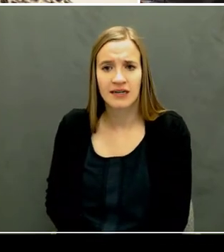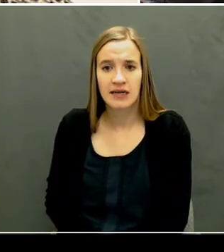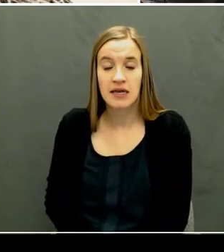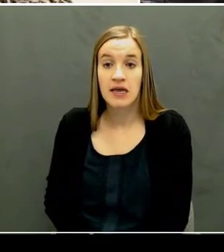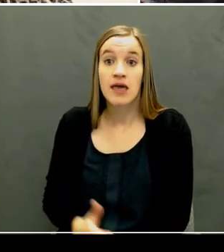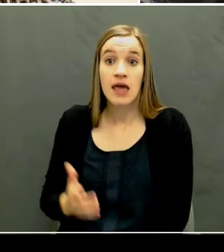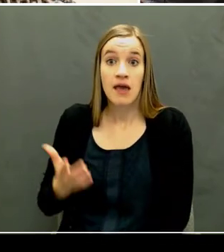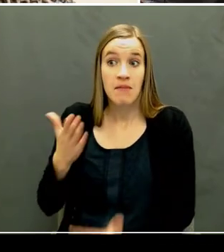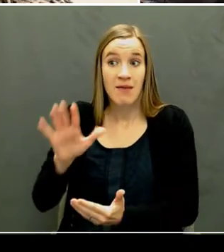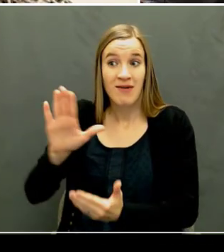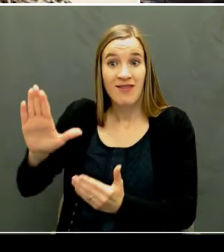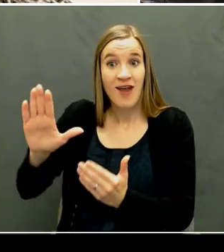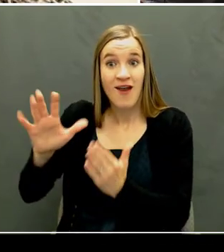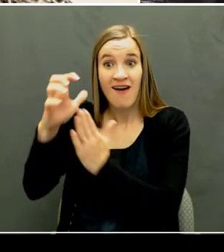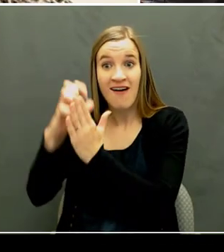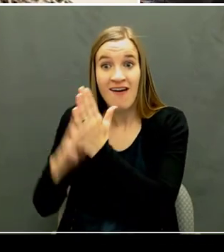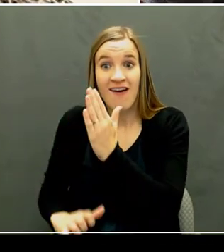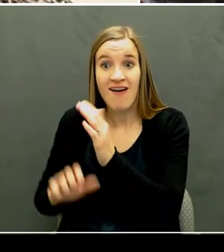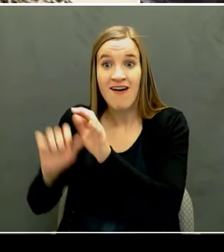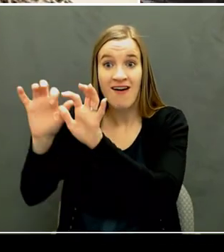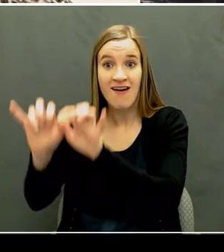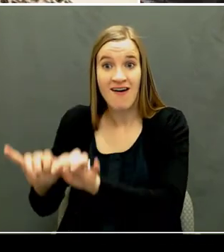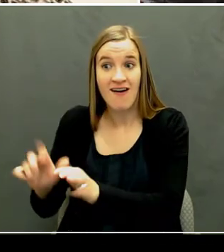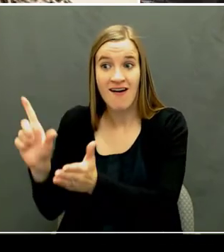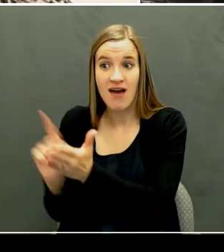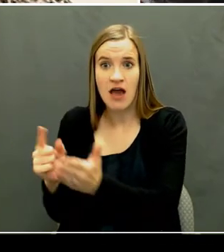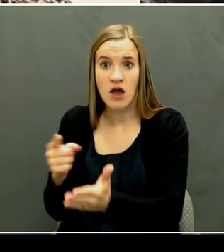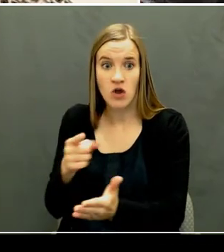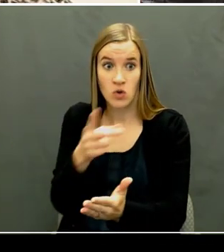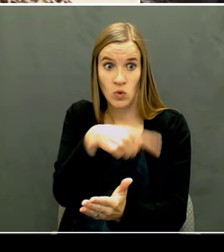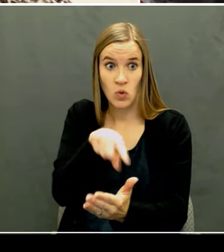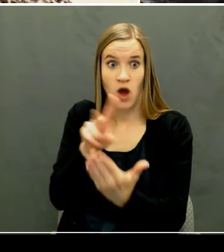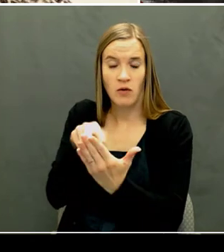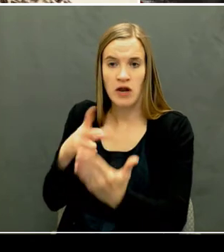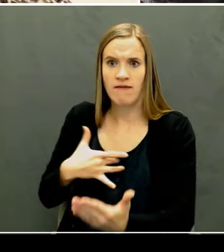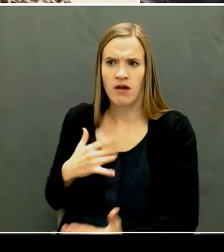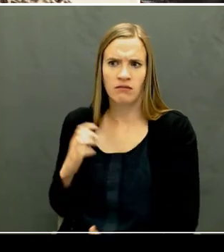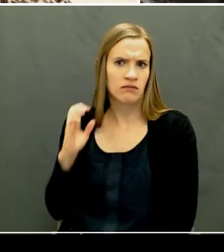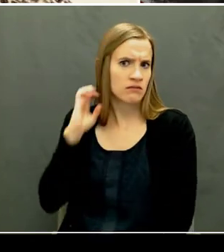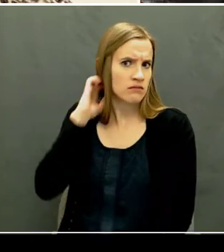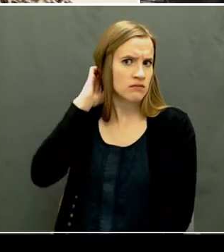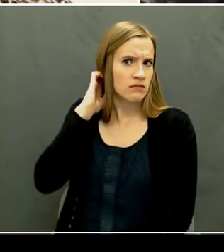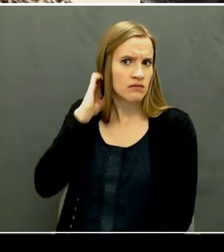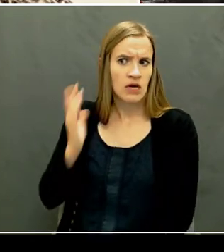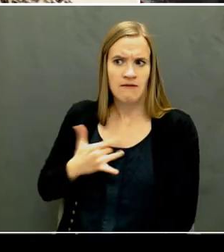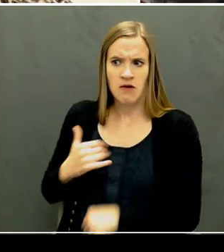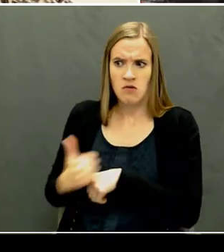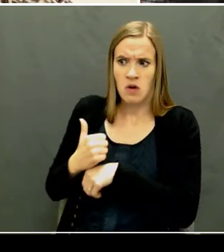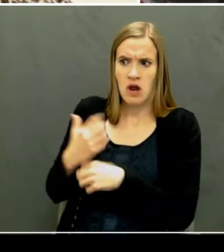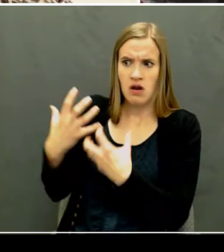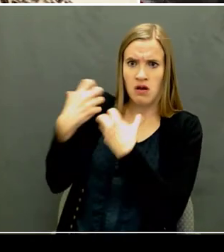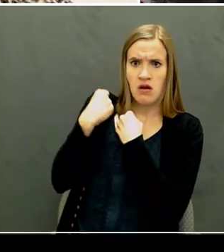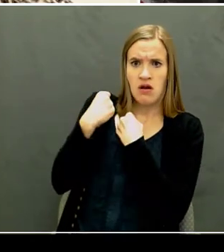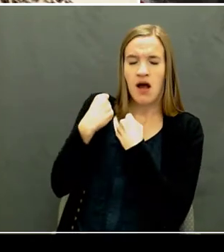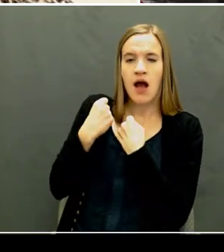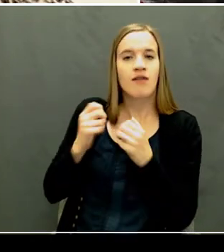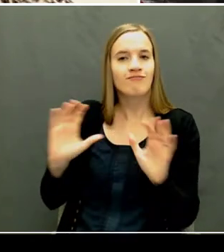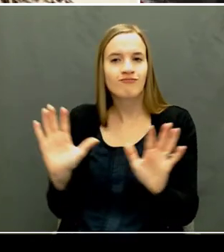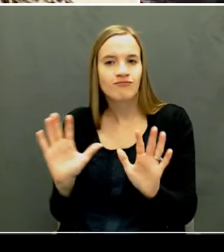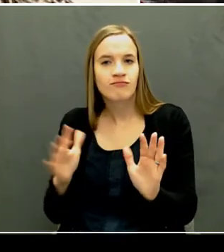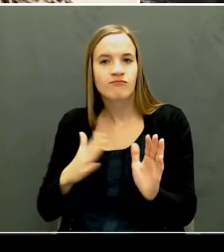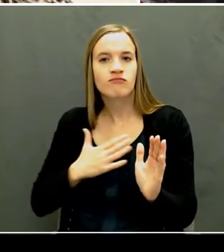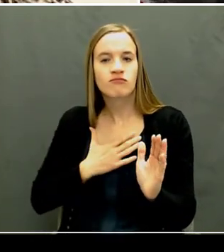it may you may even feel threatened. And, but there's some, some really smart people and I just